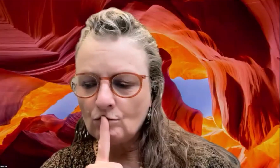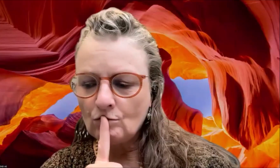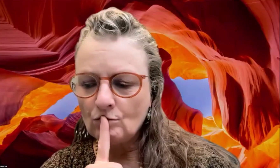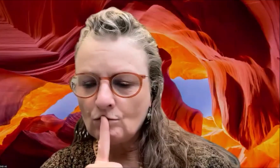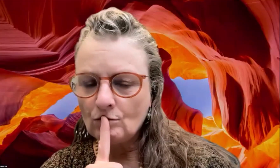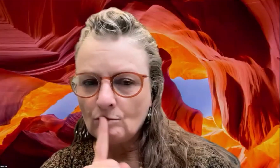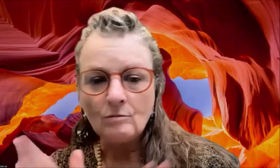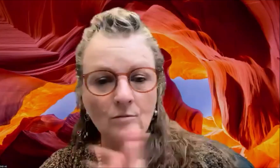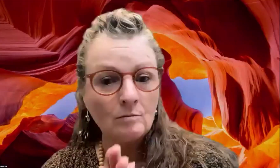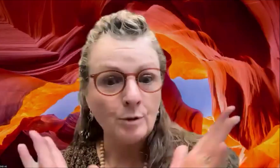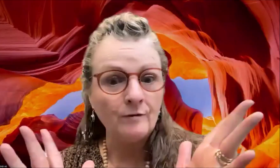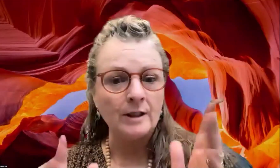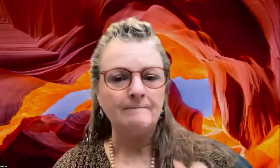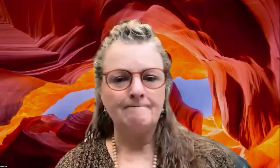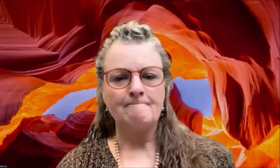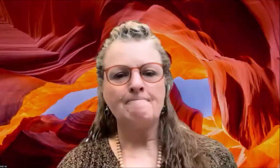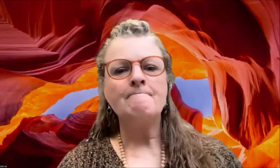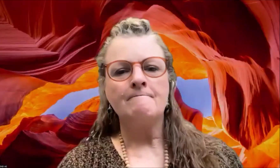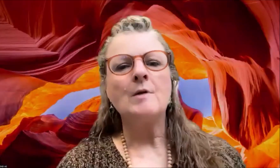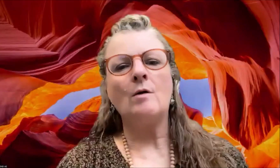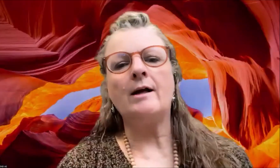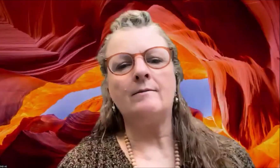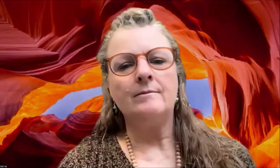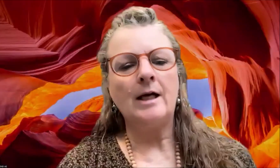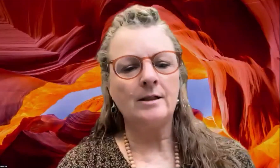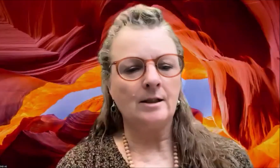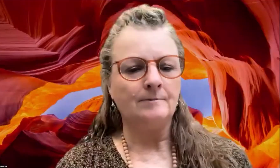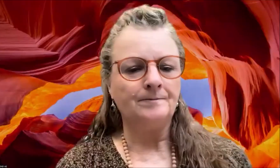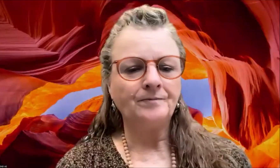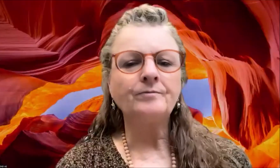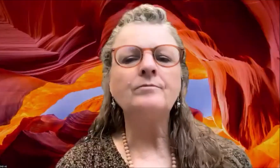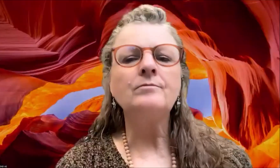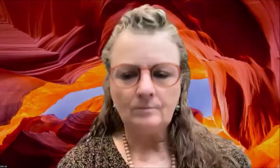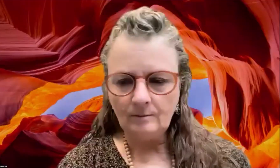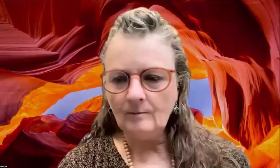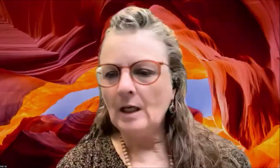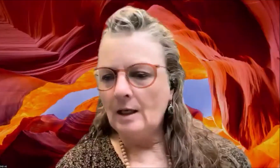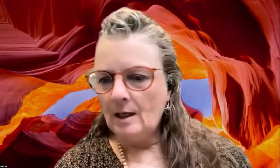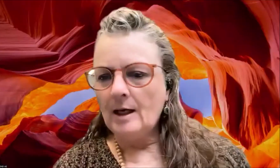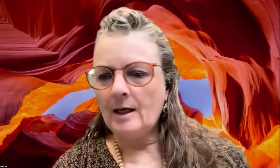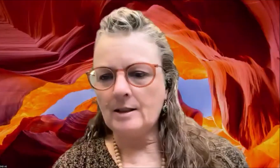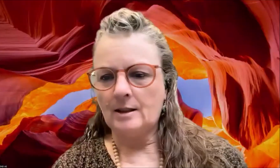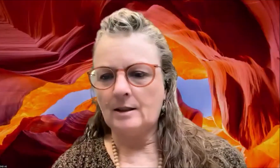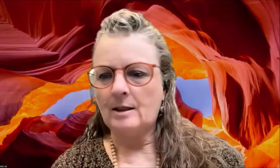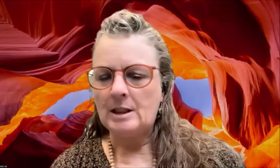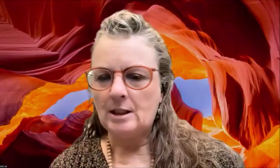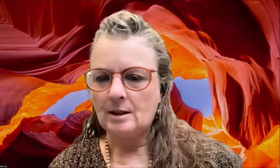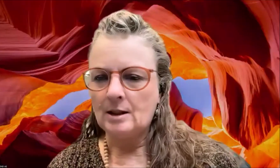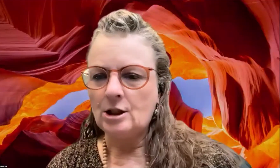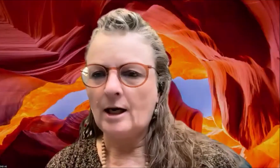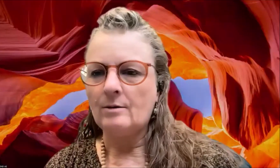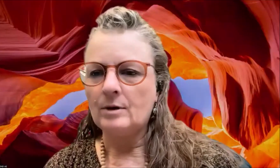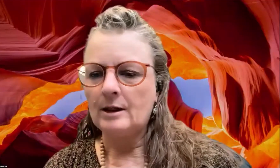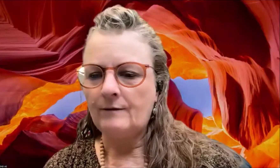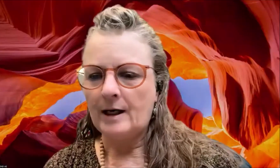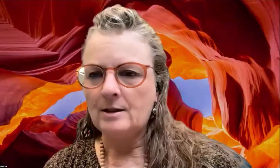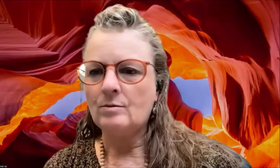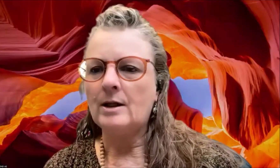so you have about, like, 15 minutes. Okay, with questions and any interaction and stuff, excellent. Dr. Terisa Gabrielson: Let me check the chat really fast while